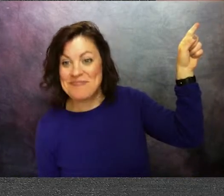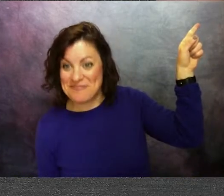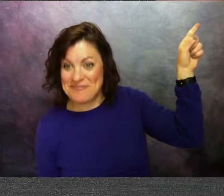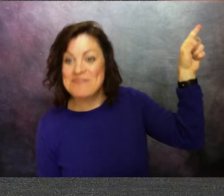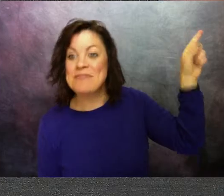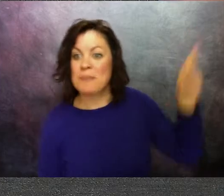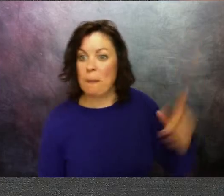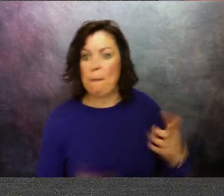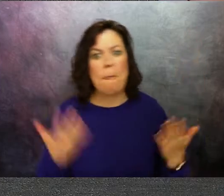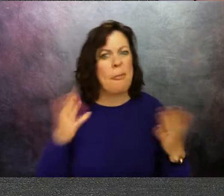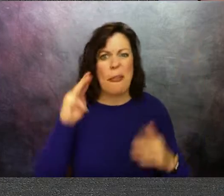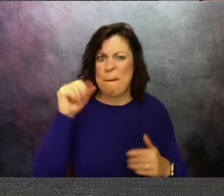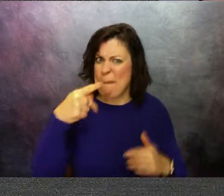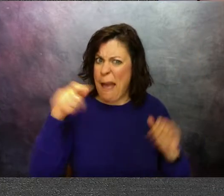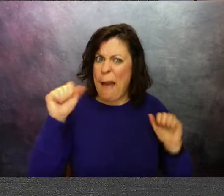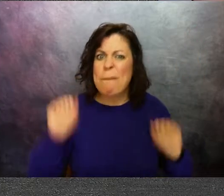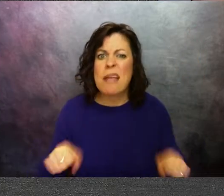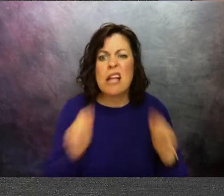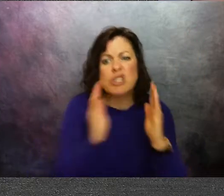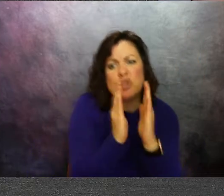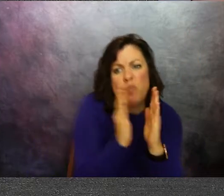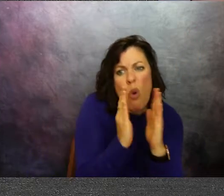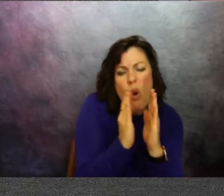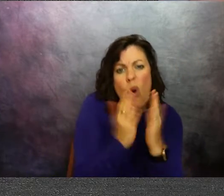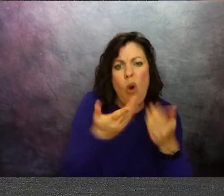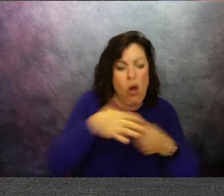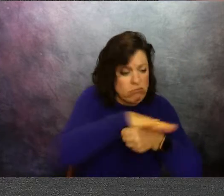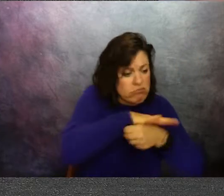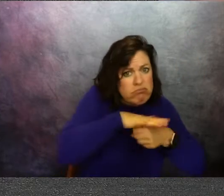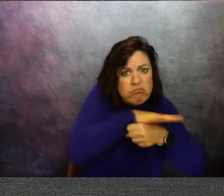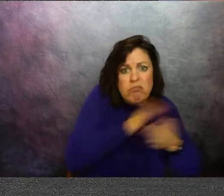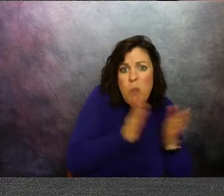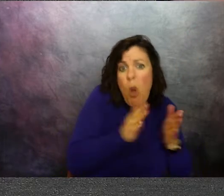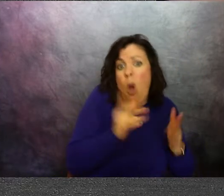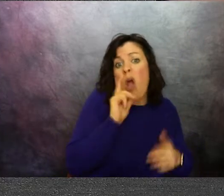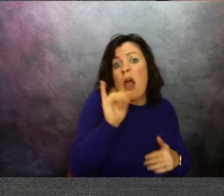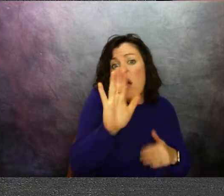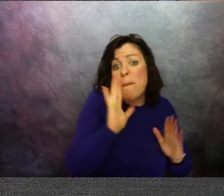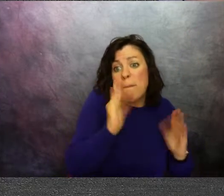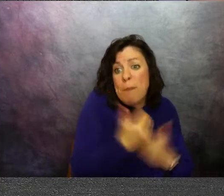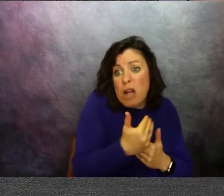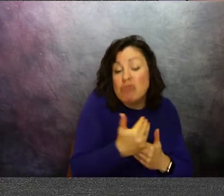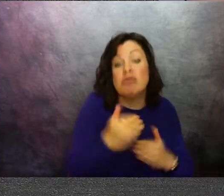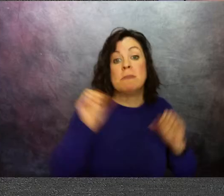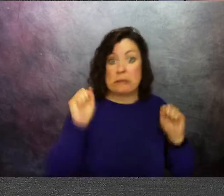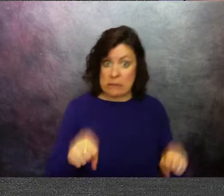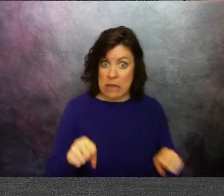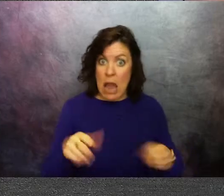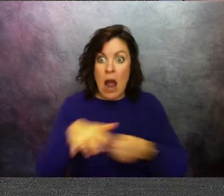So maps can be a very smaller places like a room in your house, or it can get a little bit bigger,